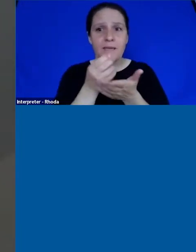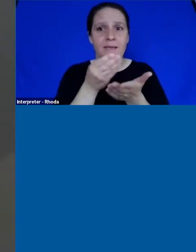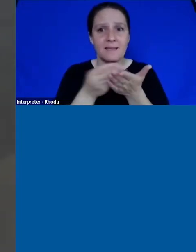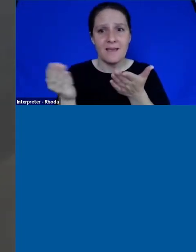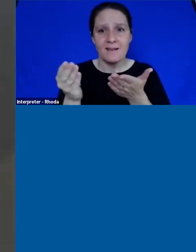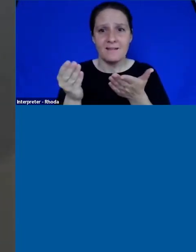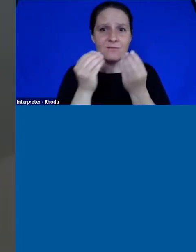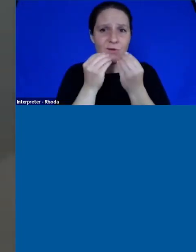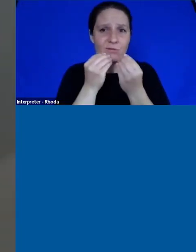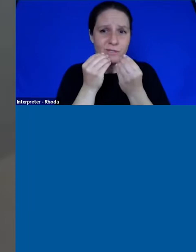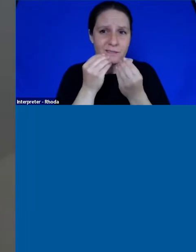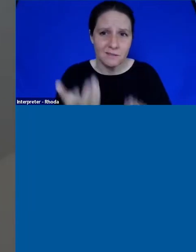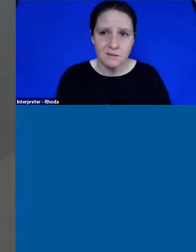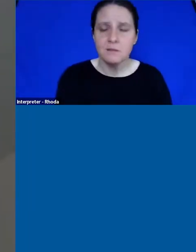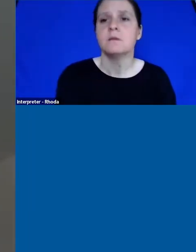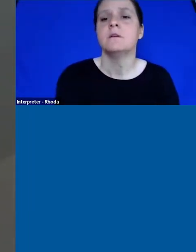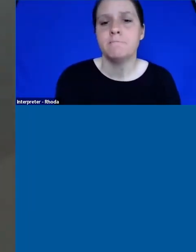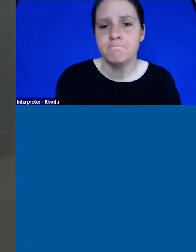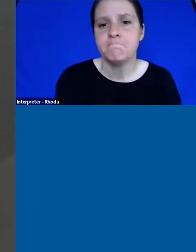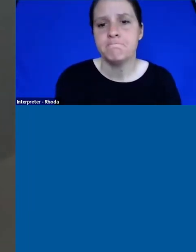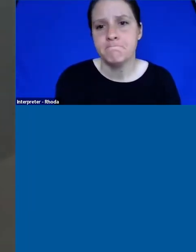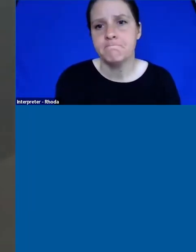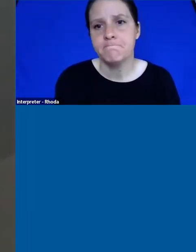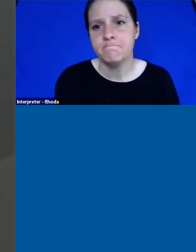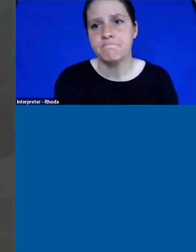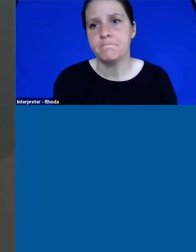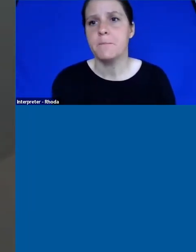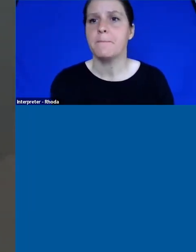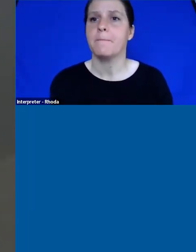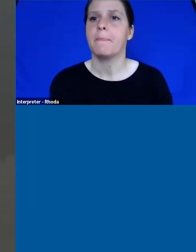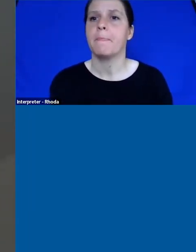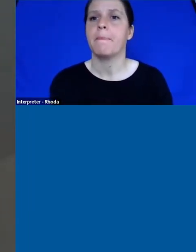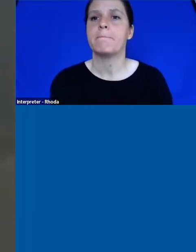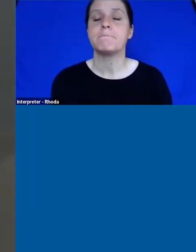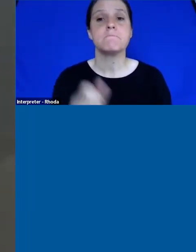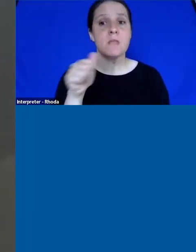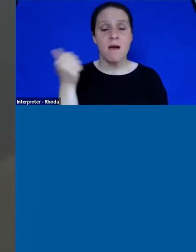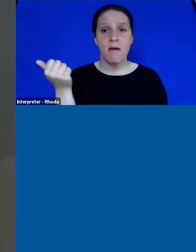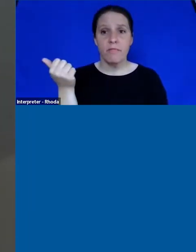[Screen Reader] Live speed, load off. And the other problem